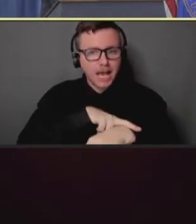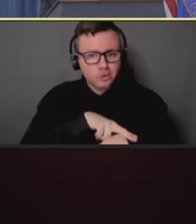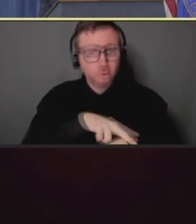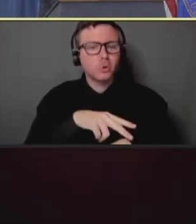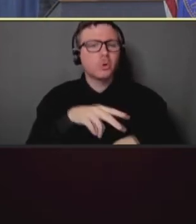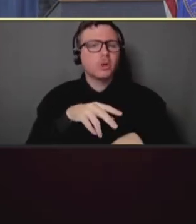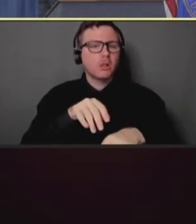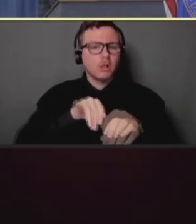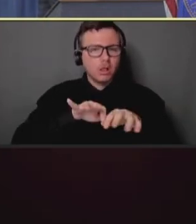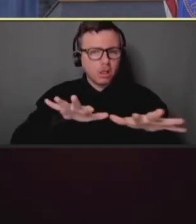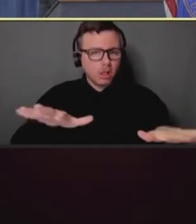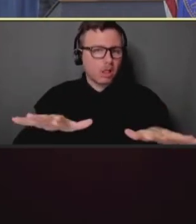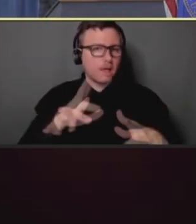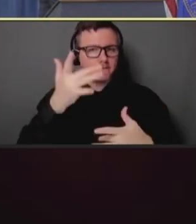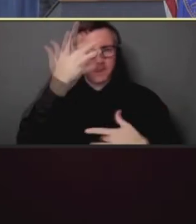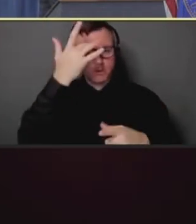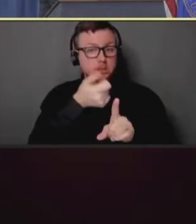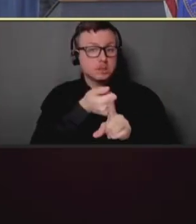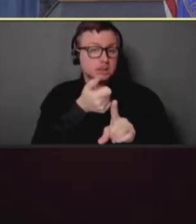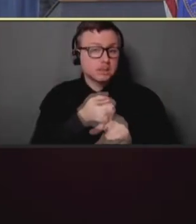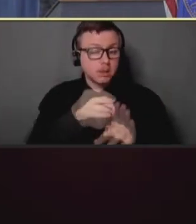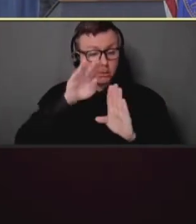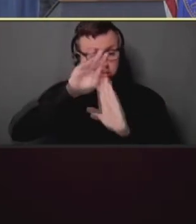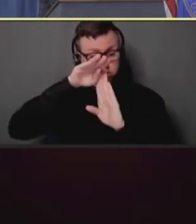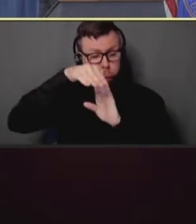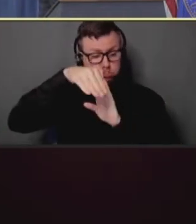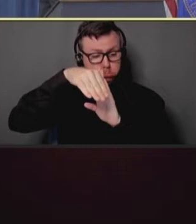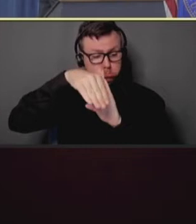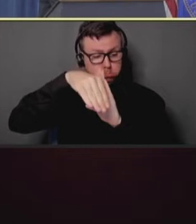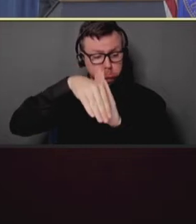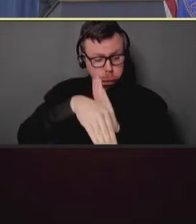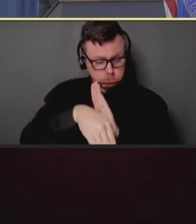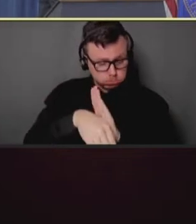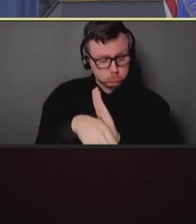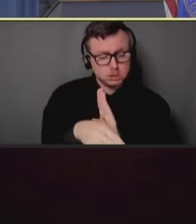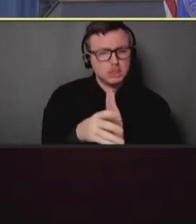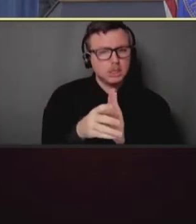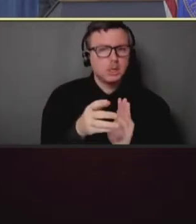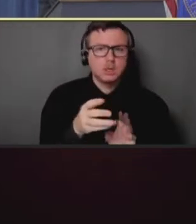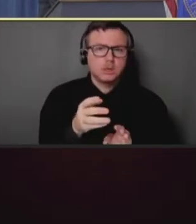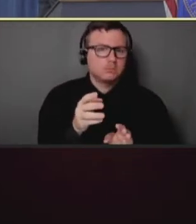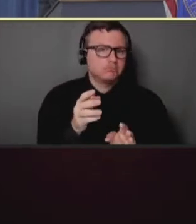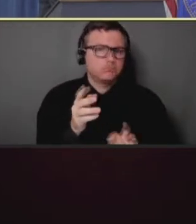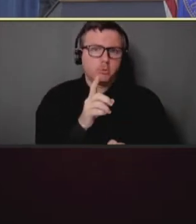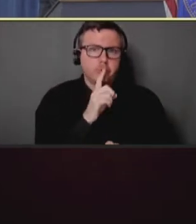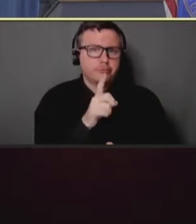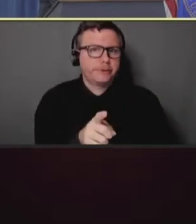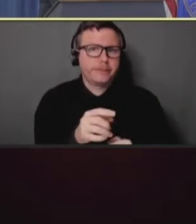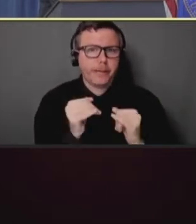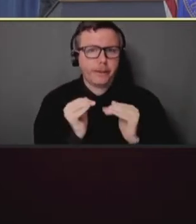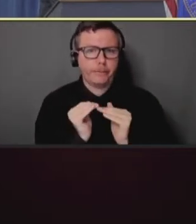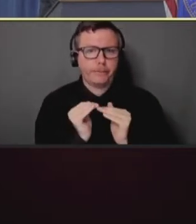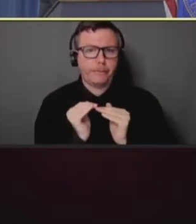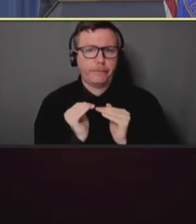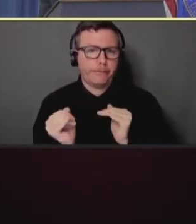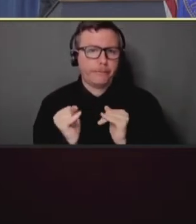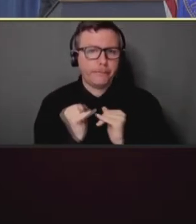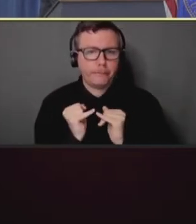wild polio viruses had declines down to essentially almost to baseline.